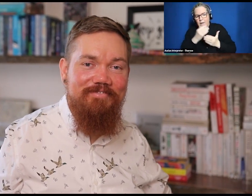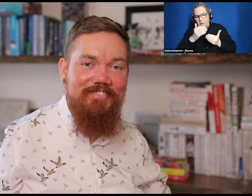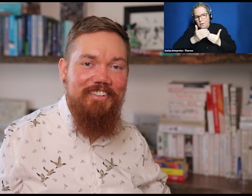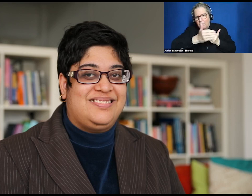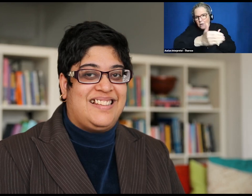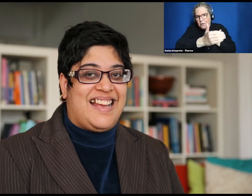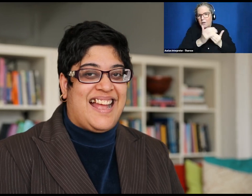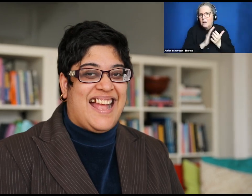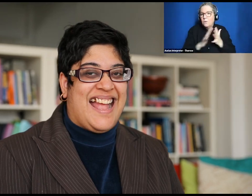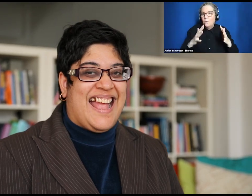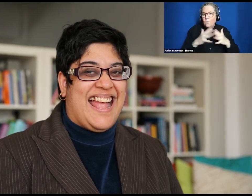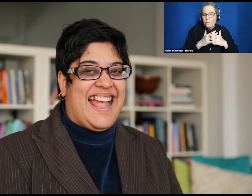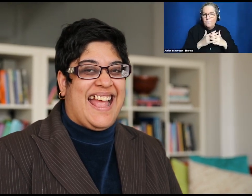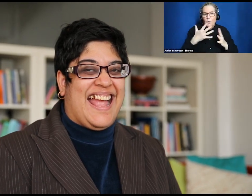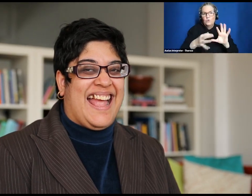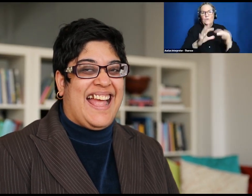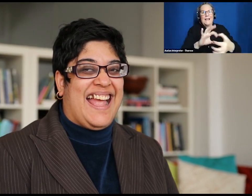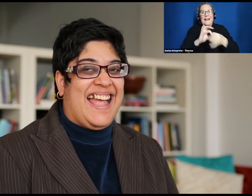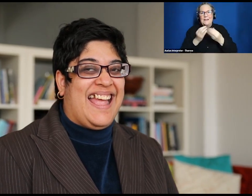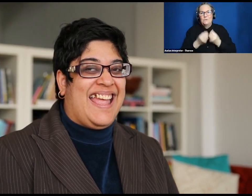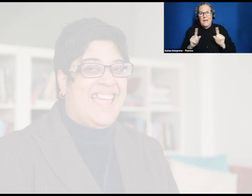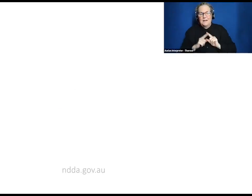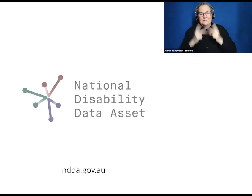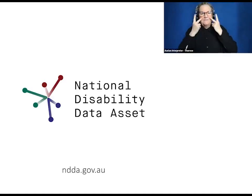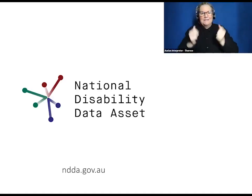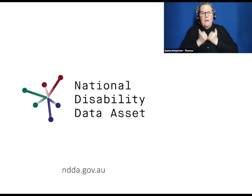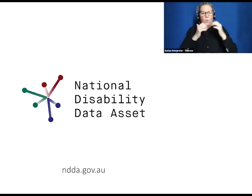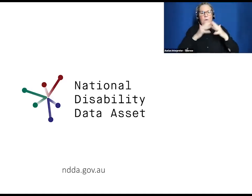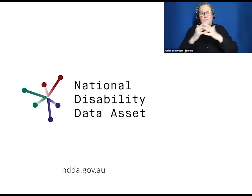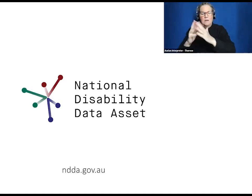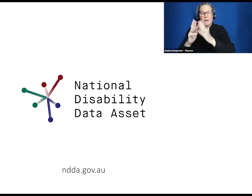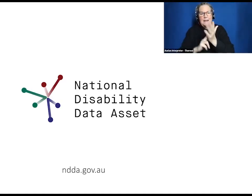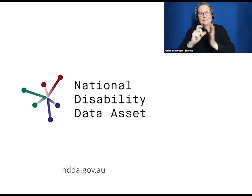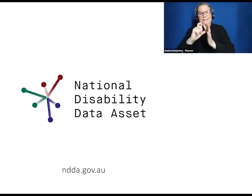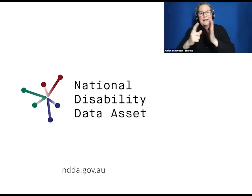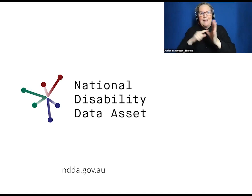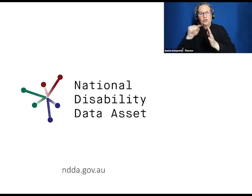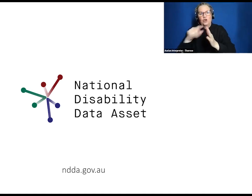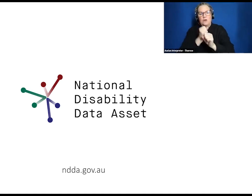Asset and connect with us, you can visit our website,